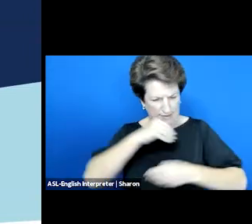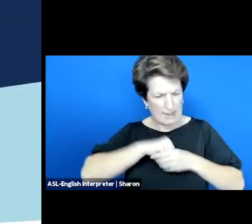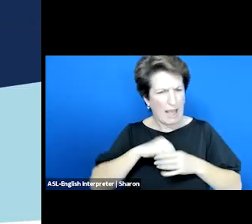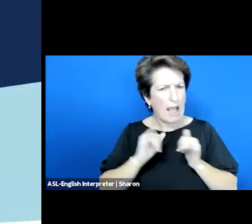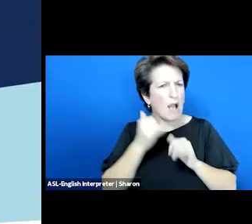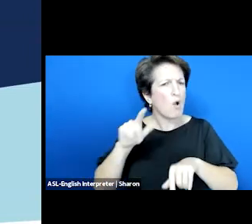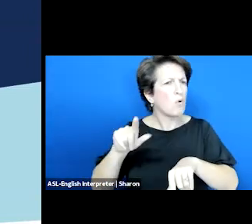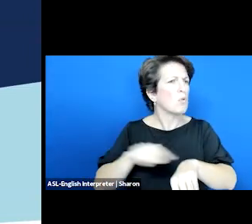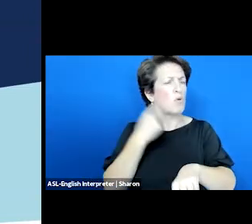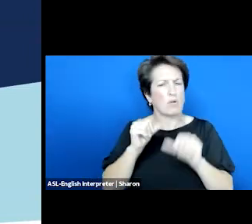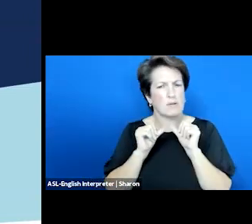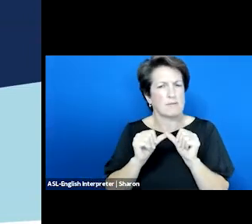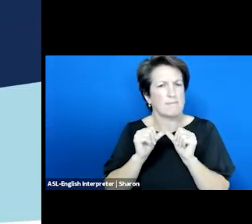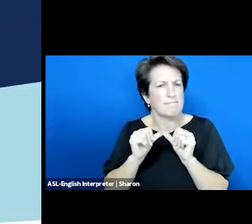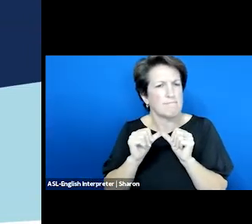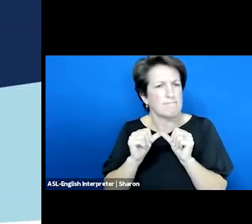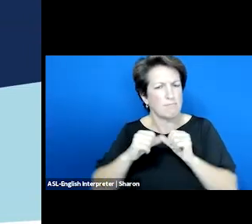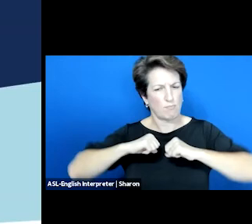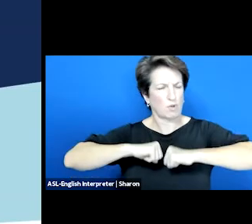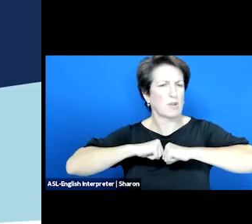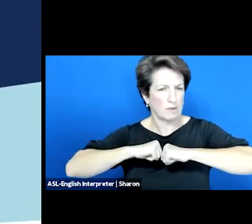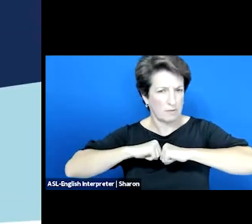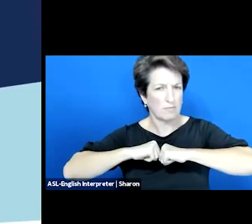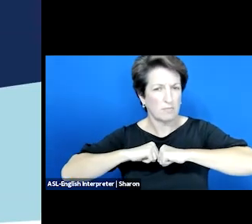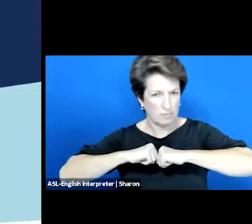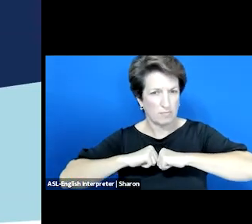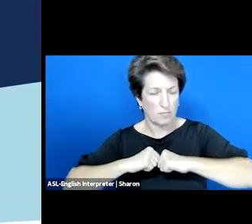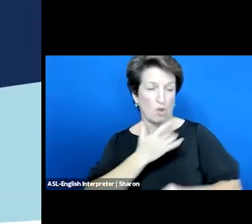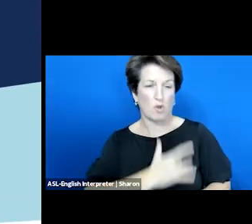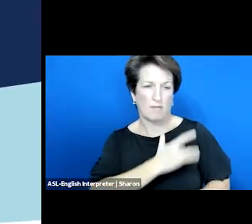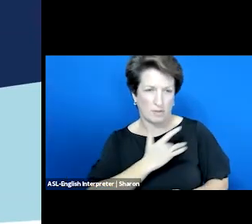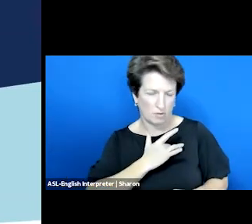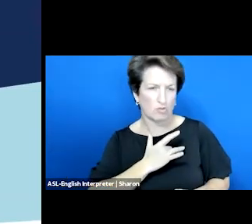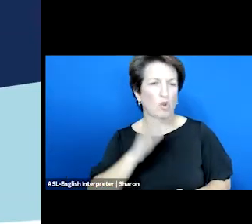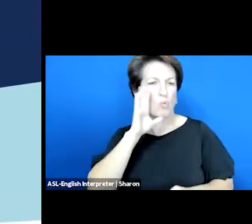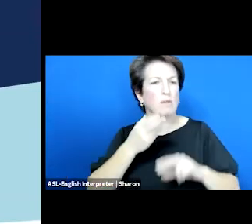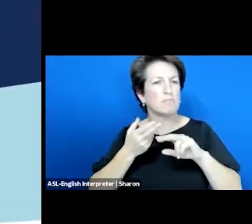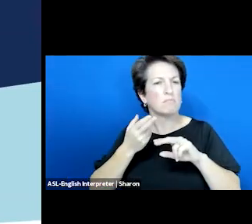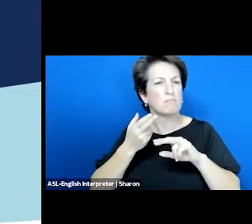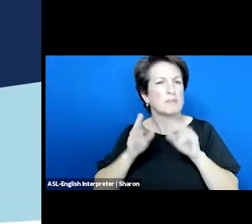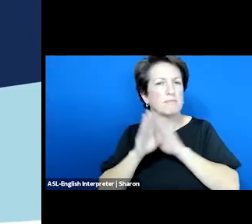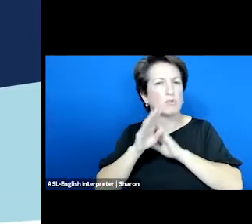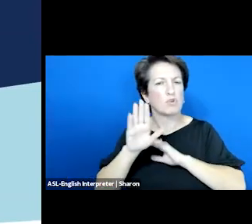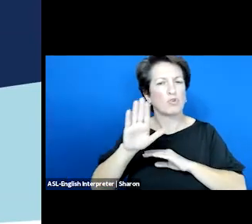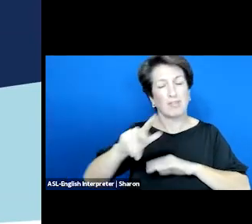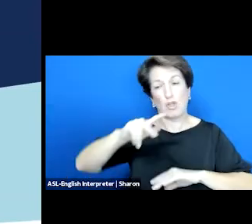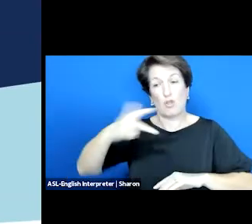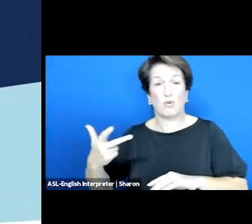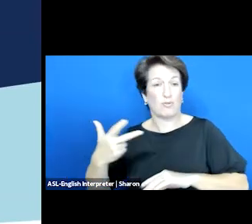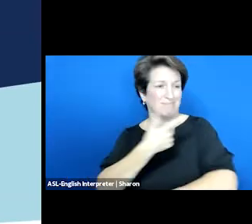vaccines are effective for many individuals. Being fully vaccinated provides over